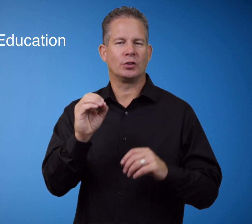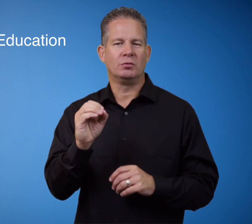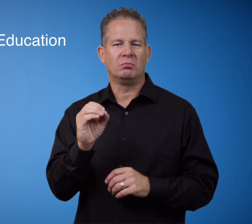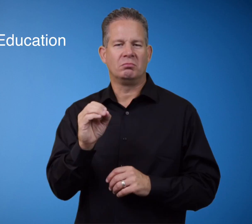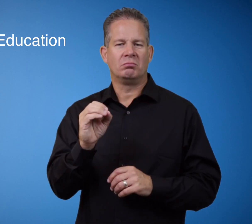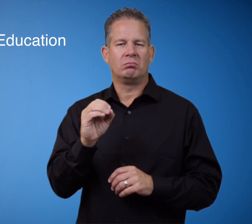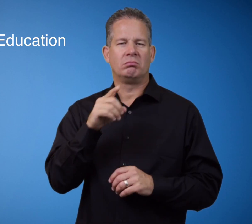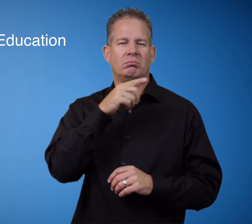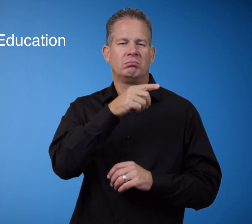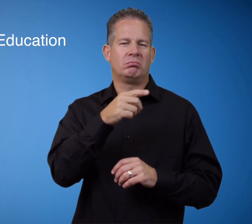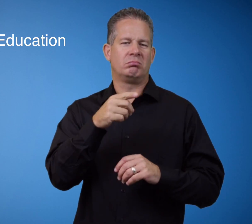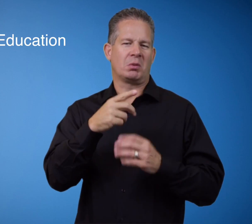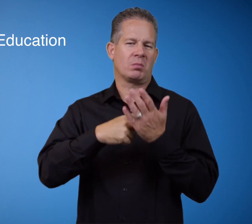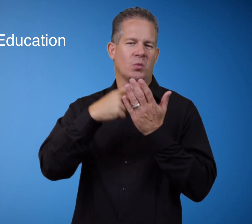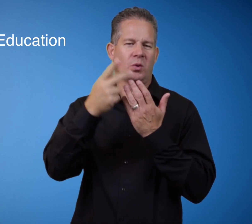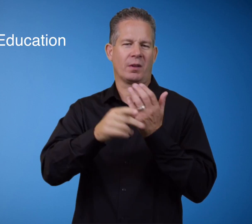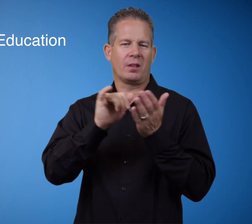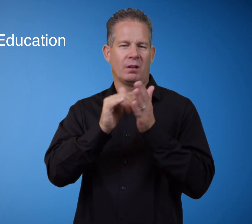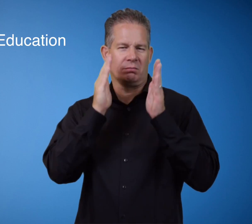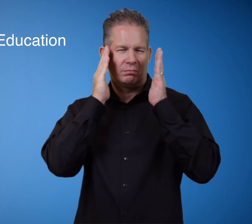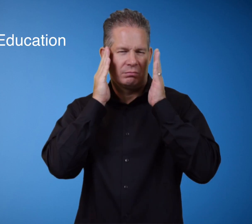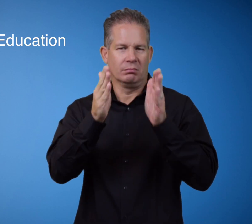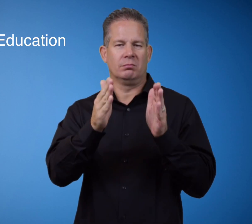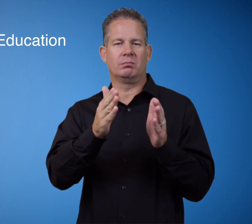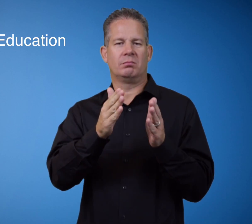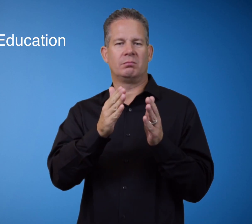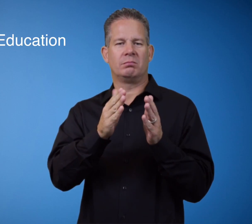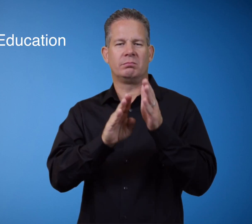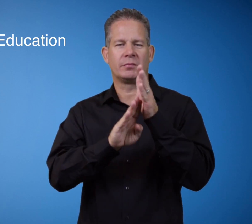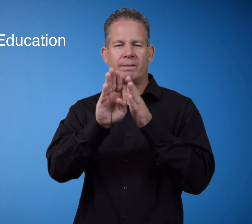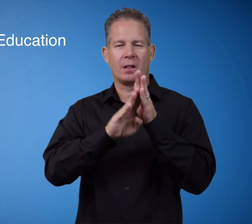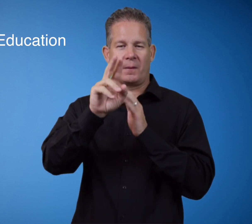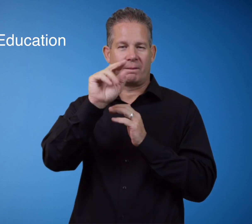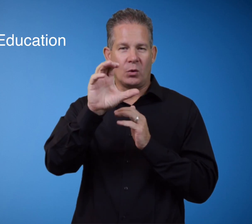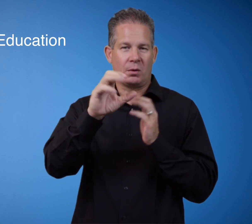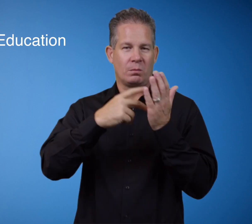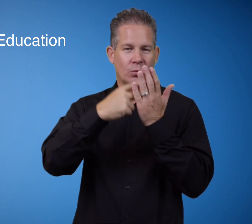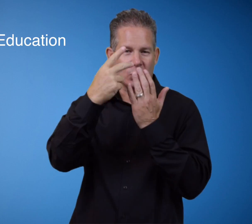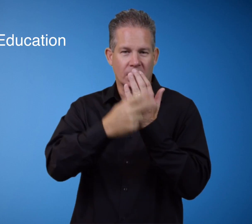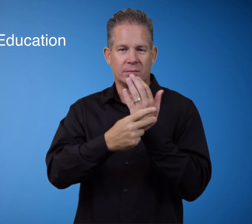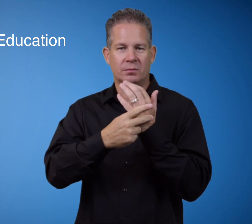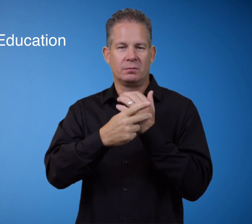Vocational education is a program that focuses on developing a vocational program.